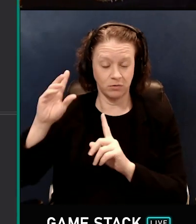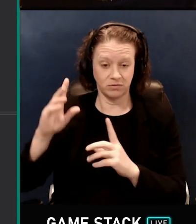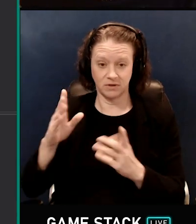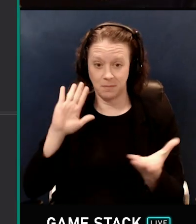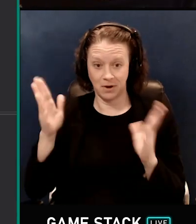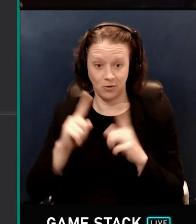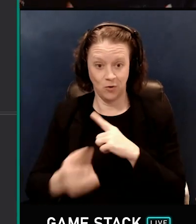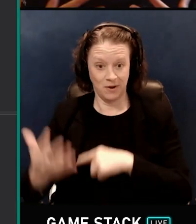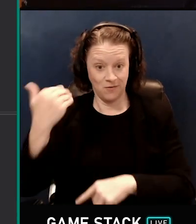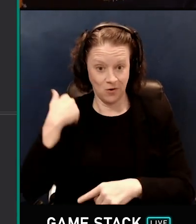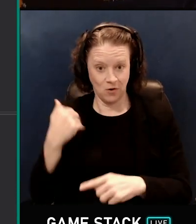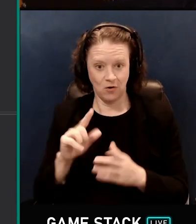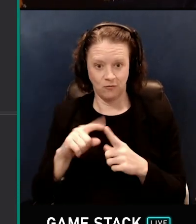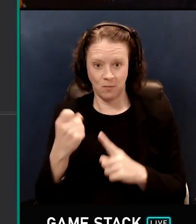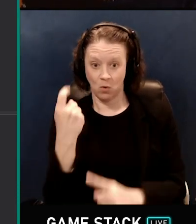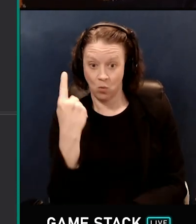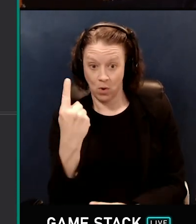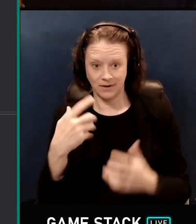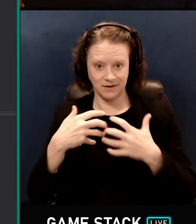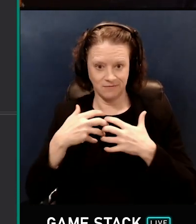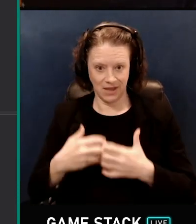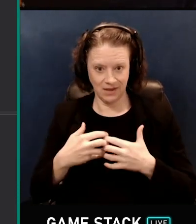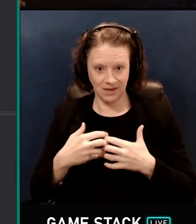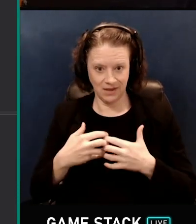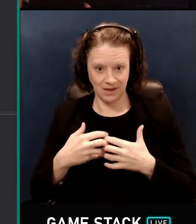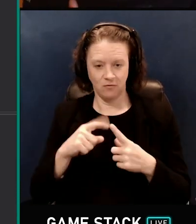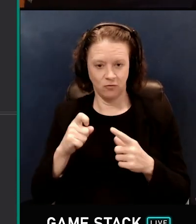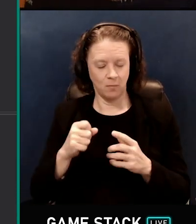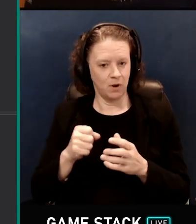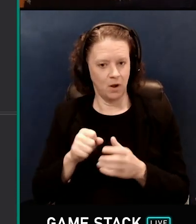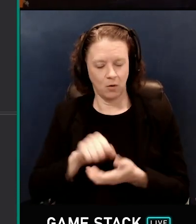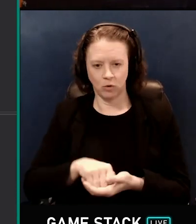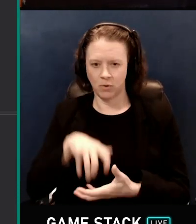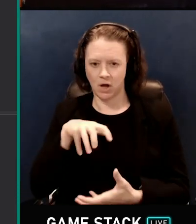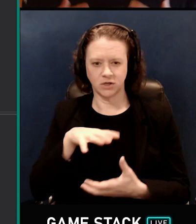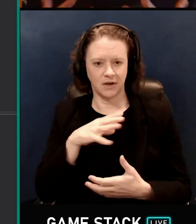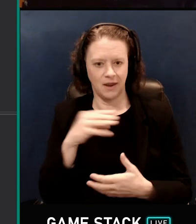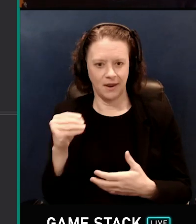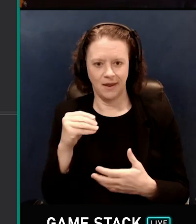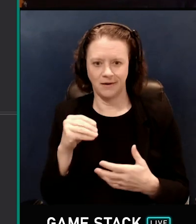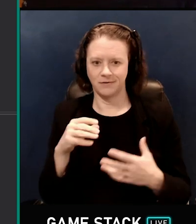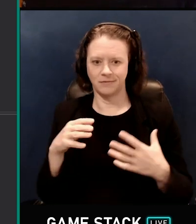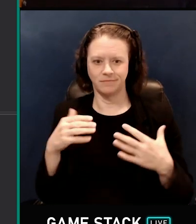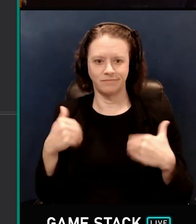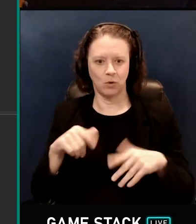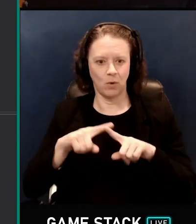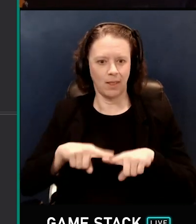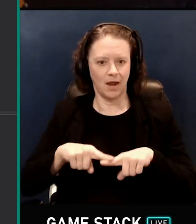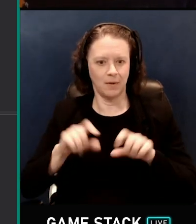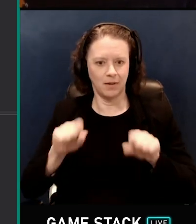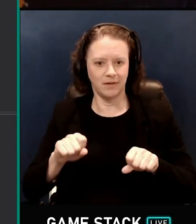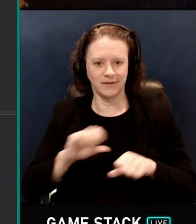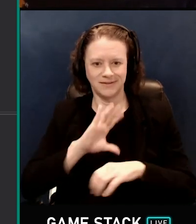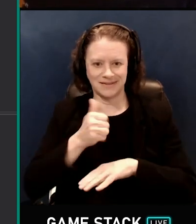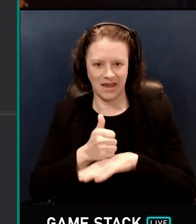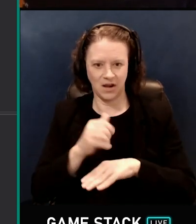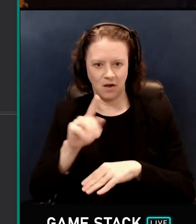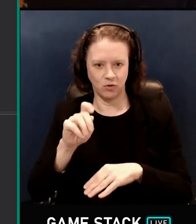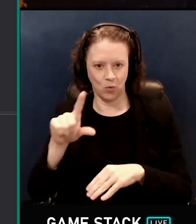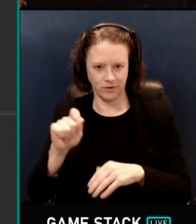All from a single device with from a robust and reliable set of tools set.